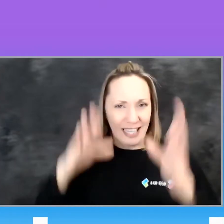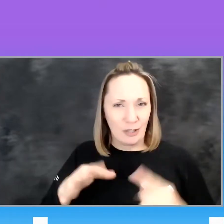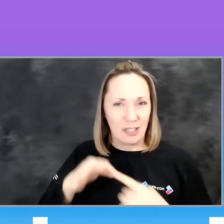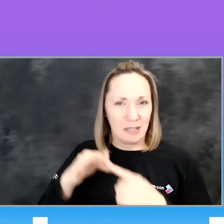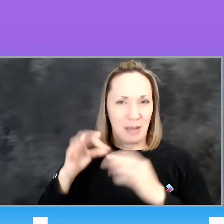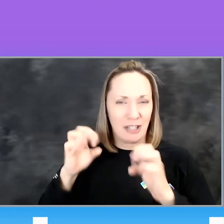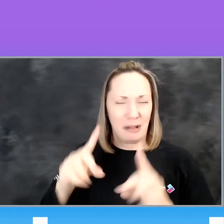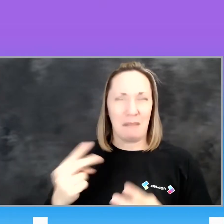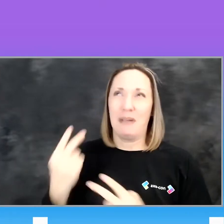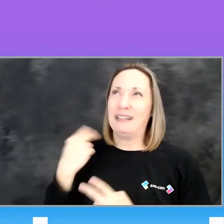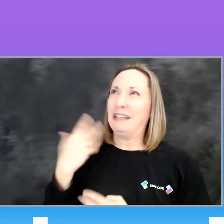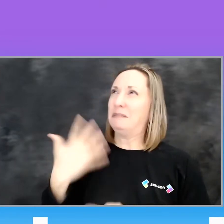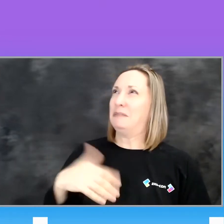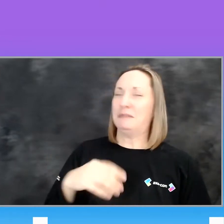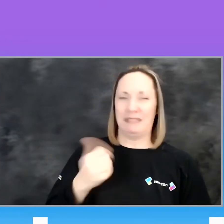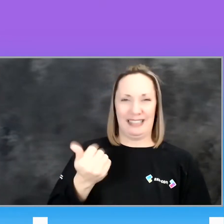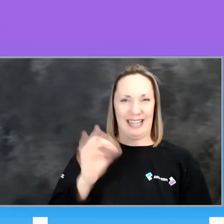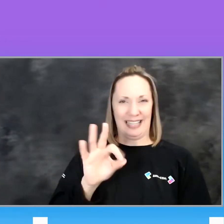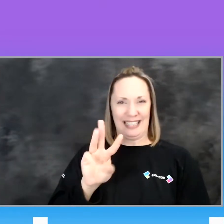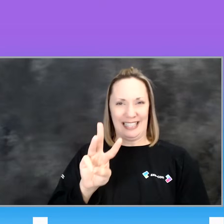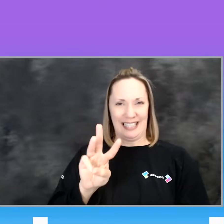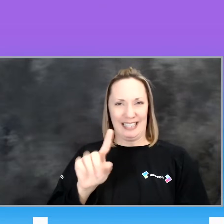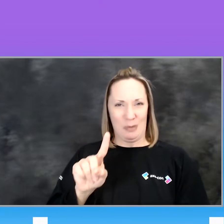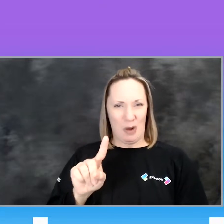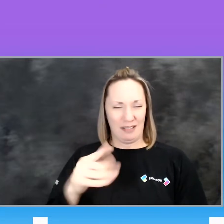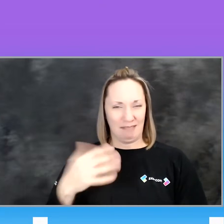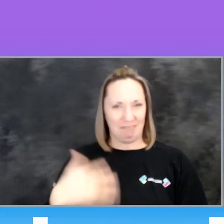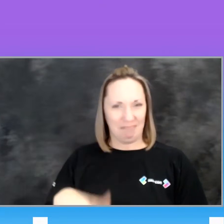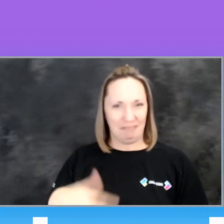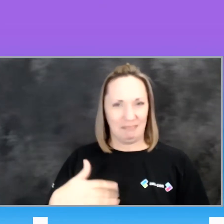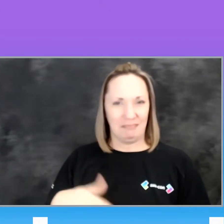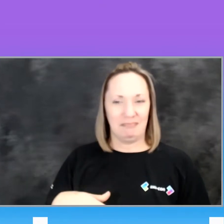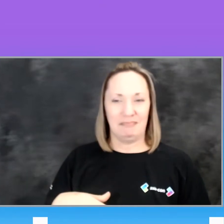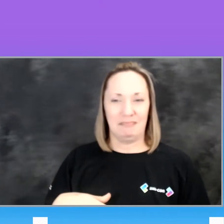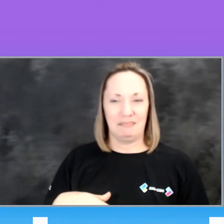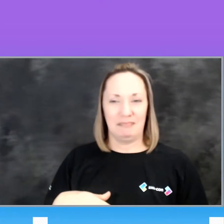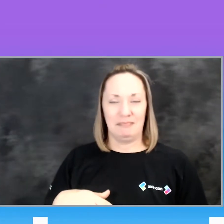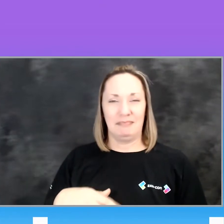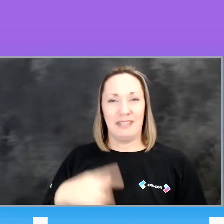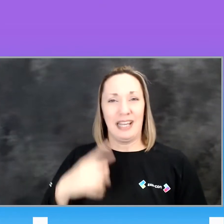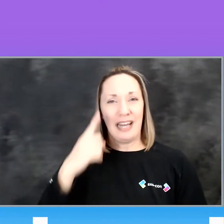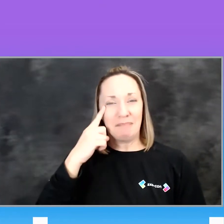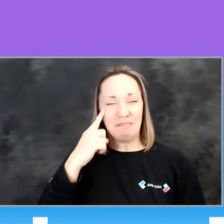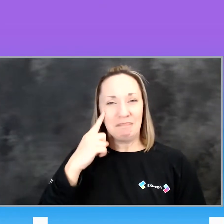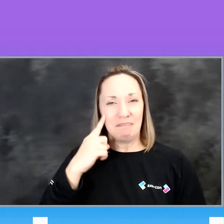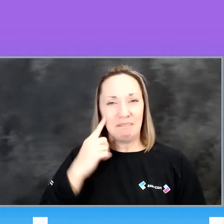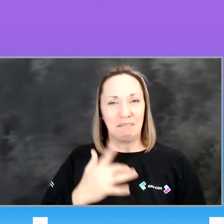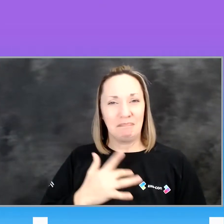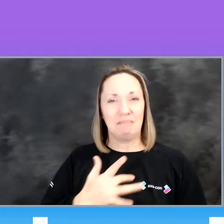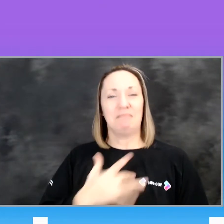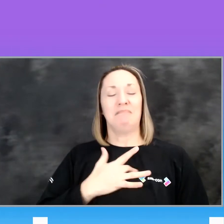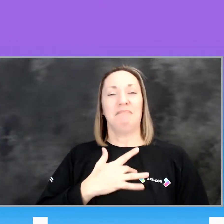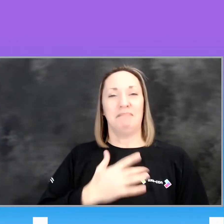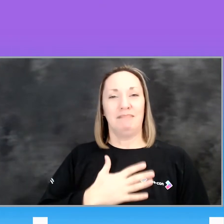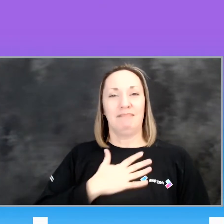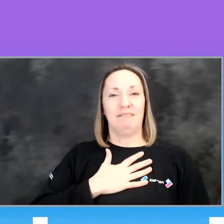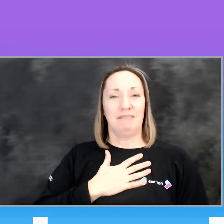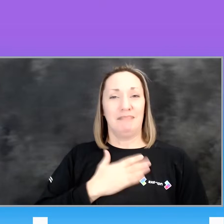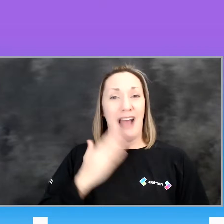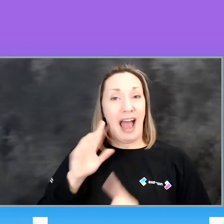back in, gosh, when would that have been, you know, 1961. And a tear came to my eye, and I think